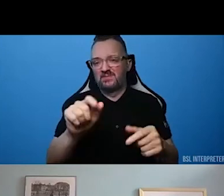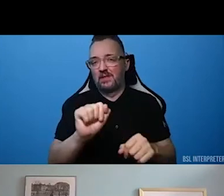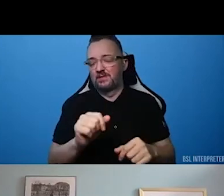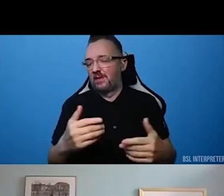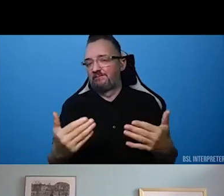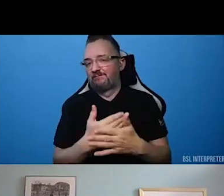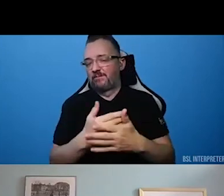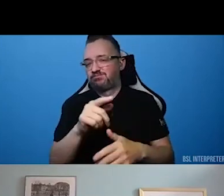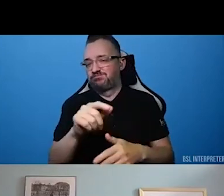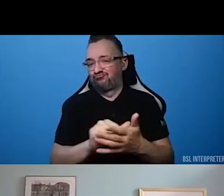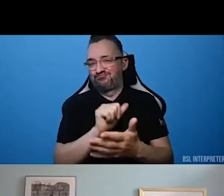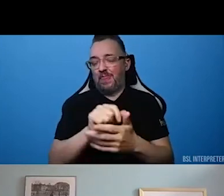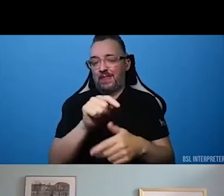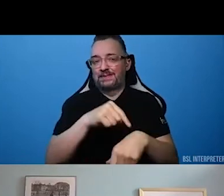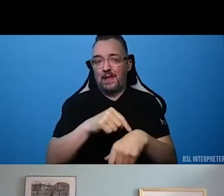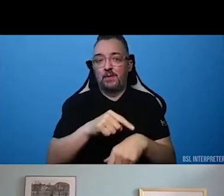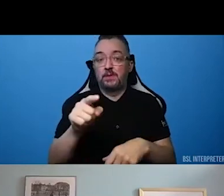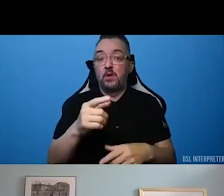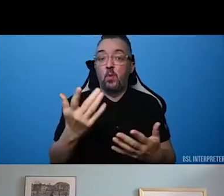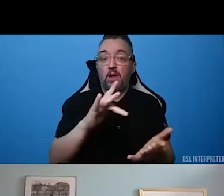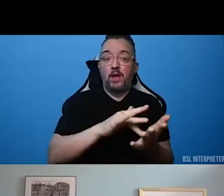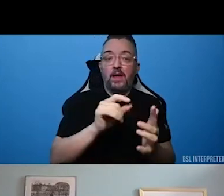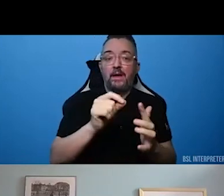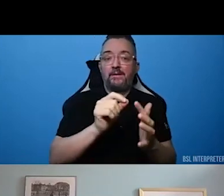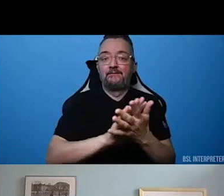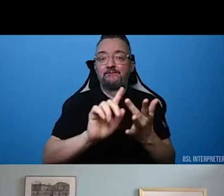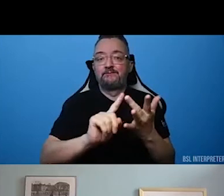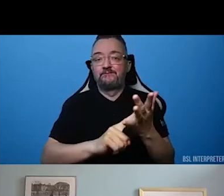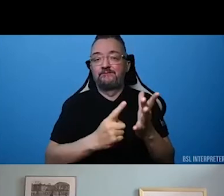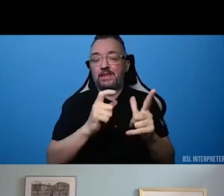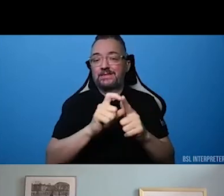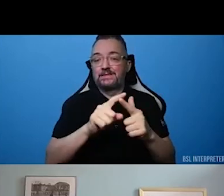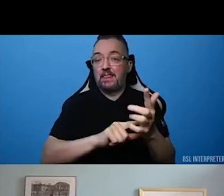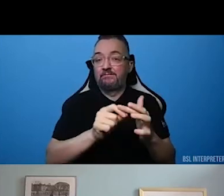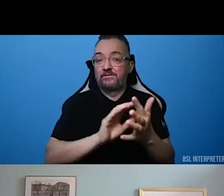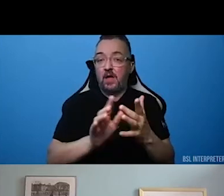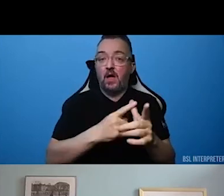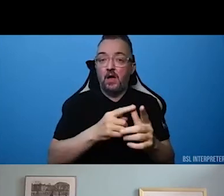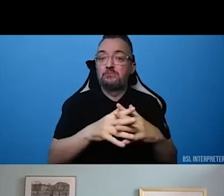And indeed Philadelphia was the center of North American fashion and good taste.